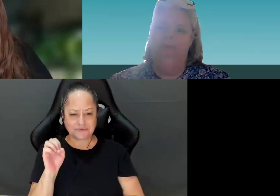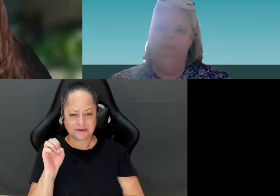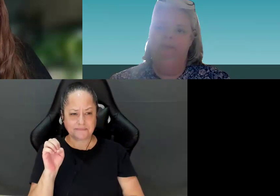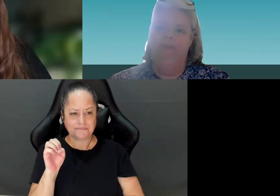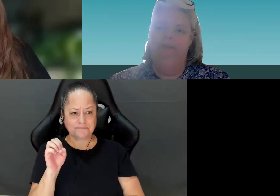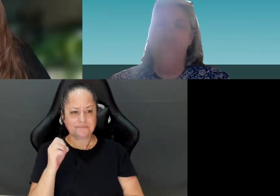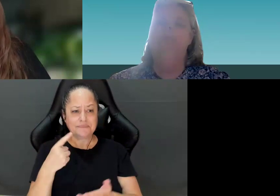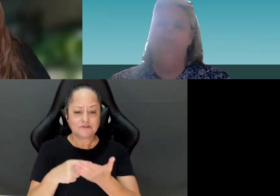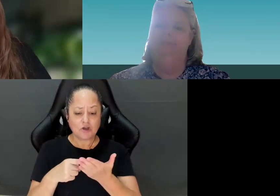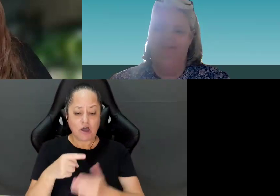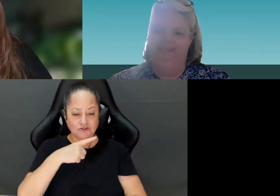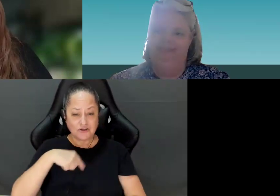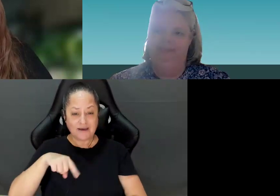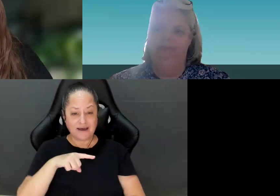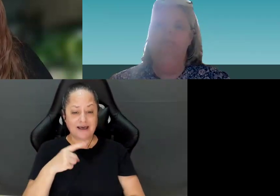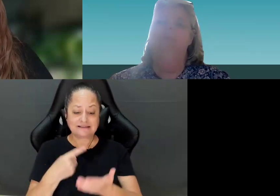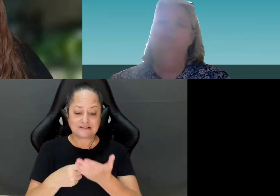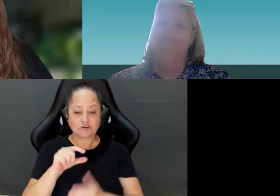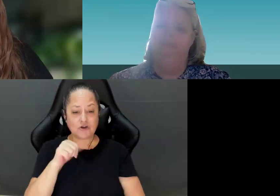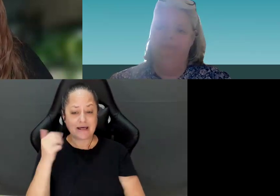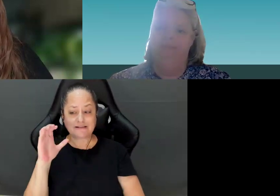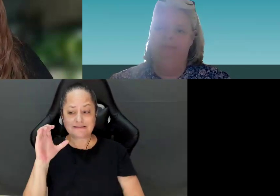Talk to the other CDFIs.